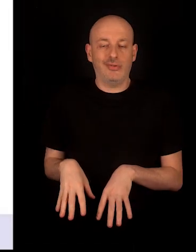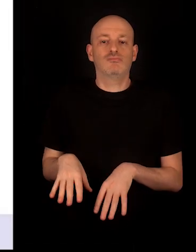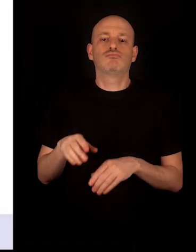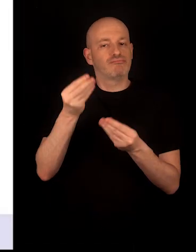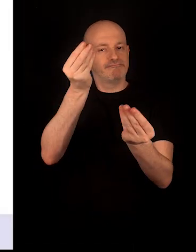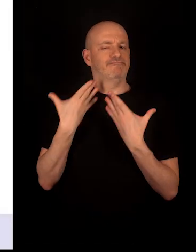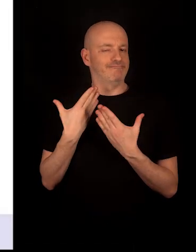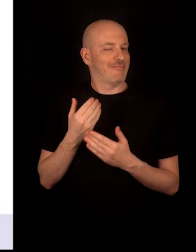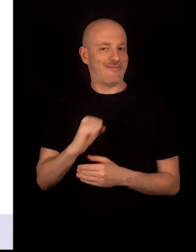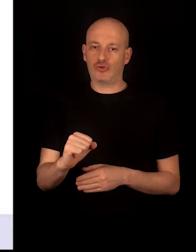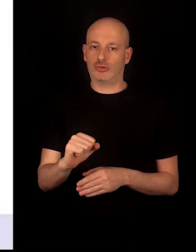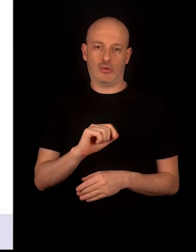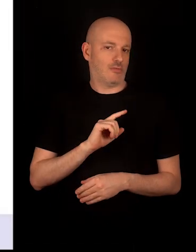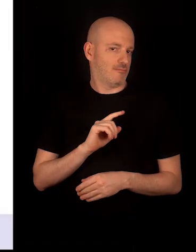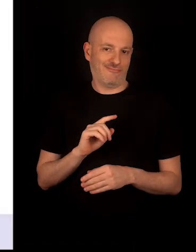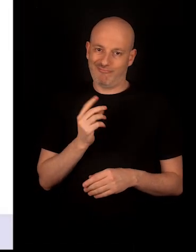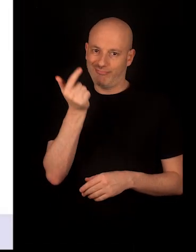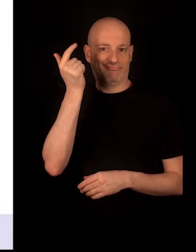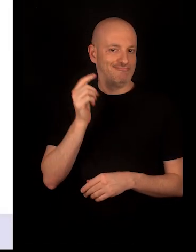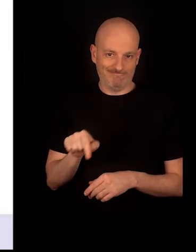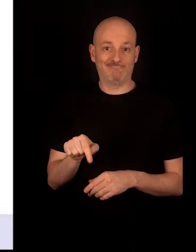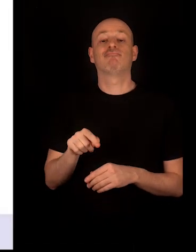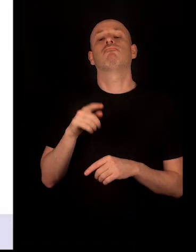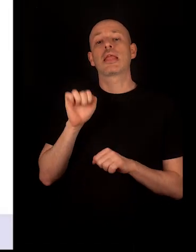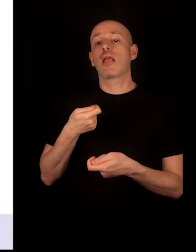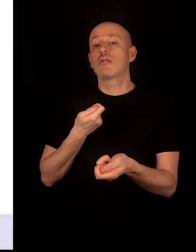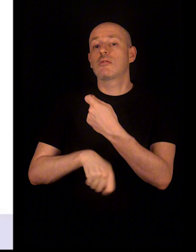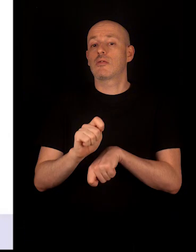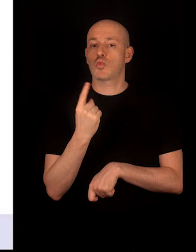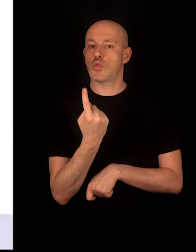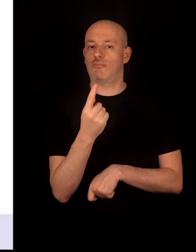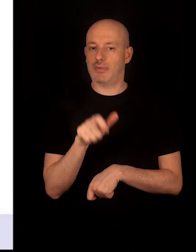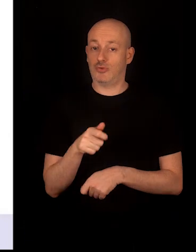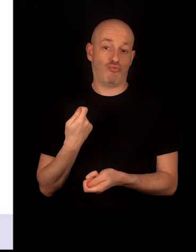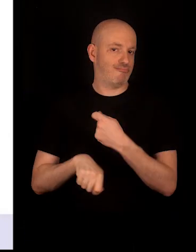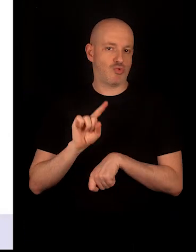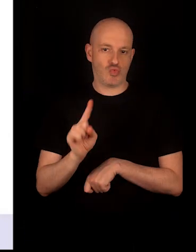but you must inform us immediately and only one replacement is allowed.